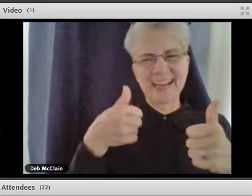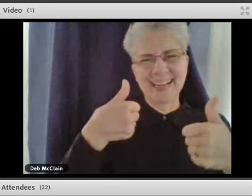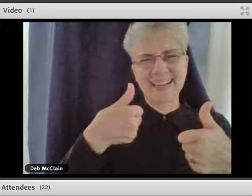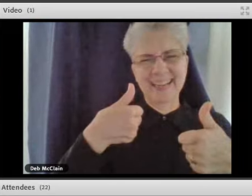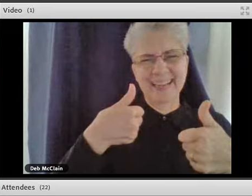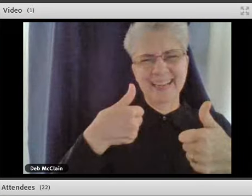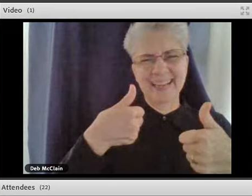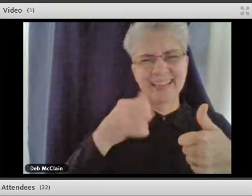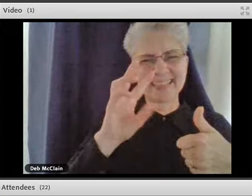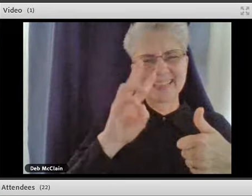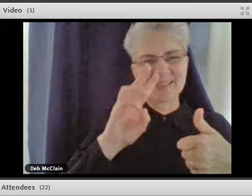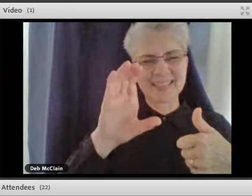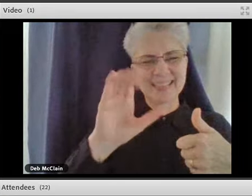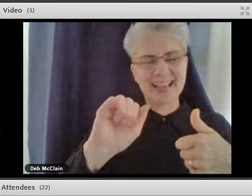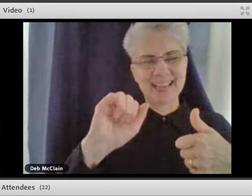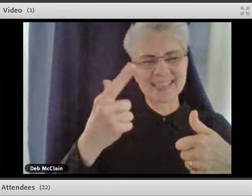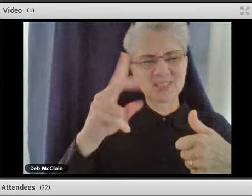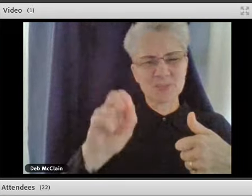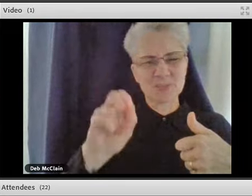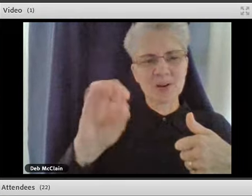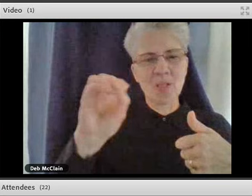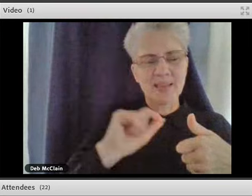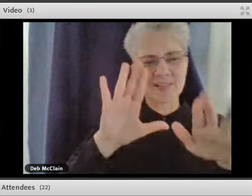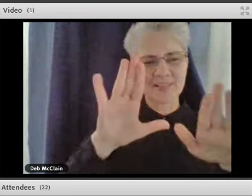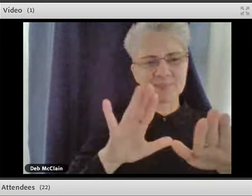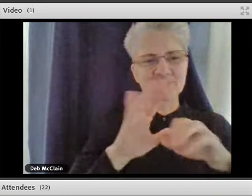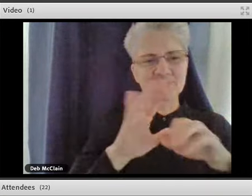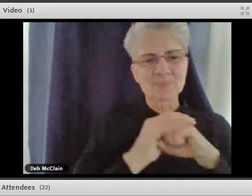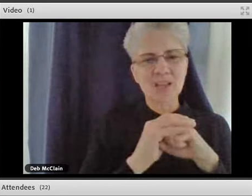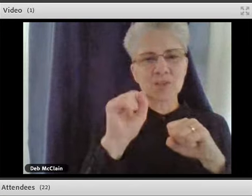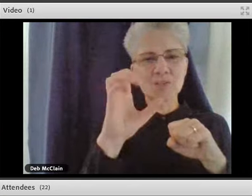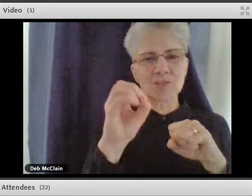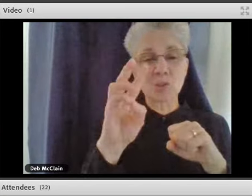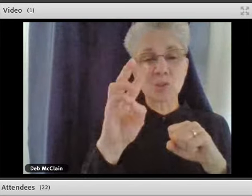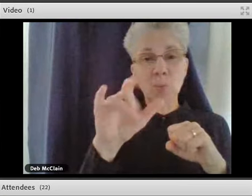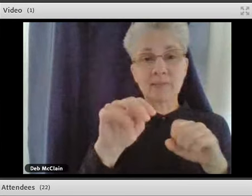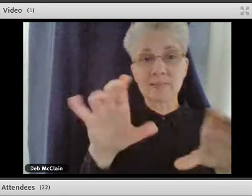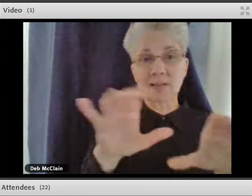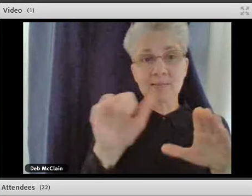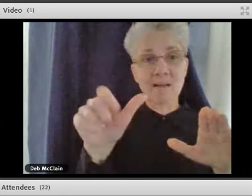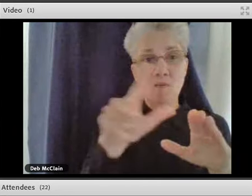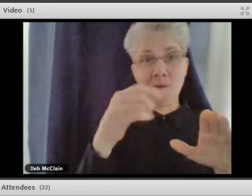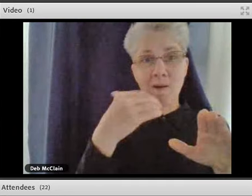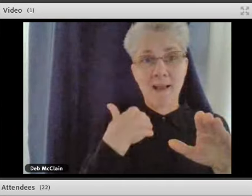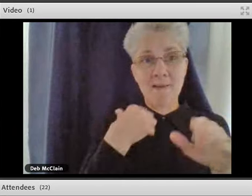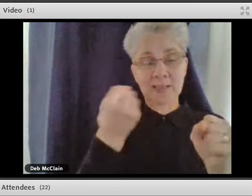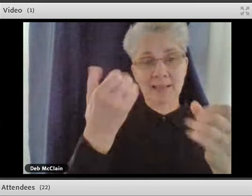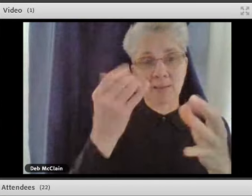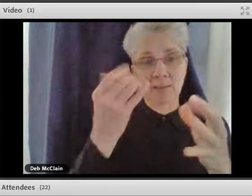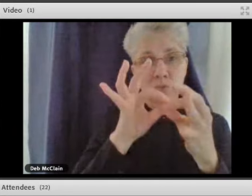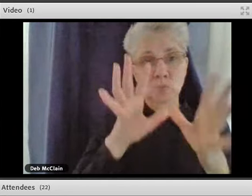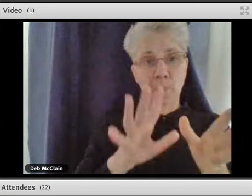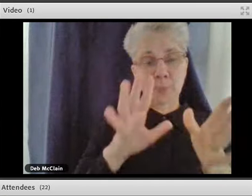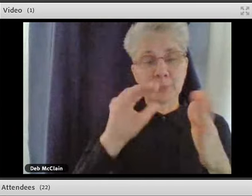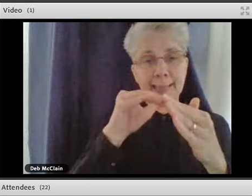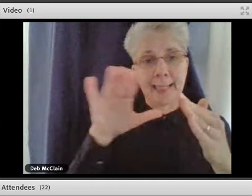Deb actually meets AAA standards for WCAG 2.0, so that's awesome.